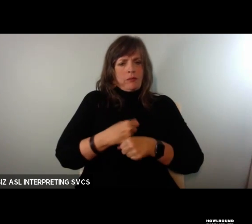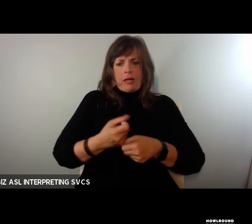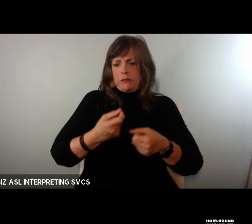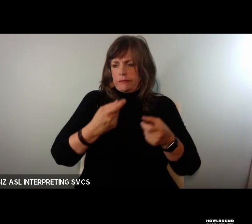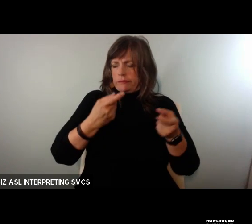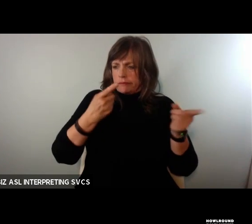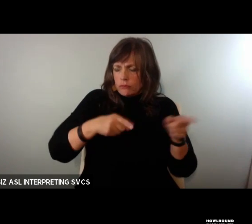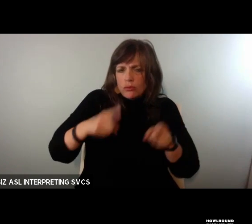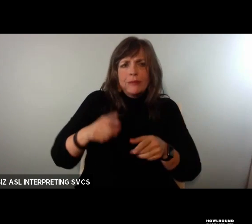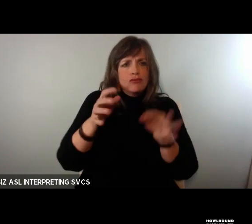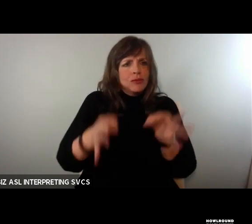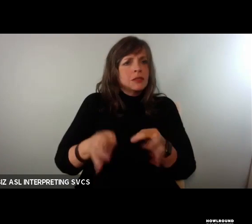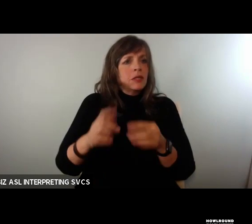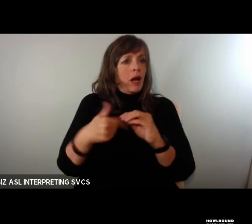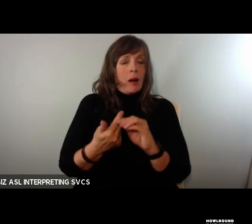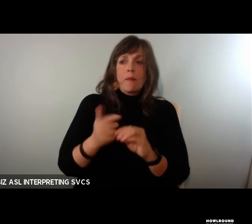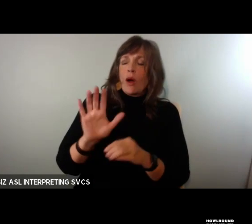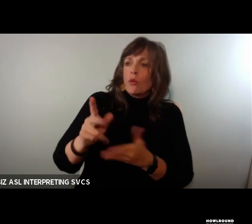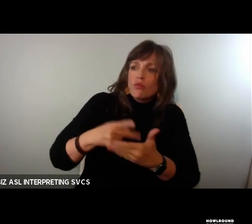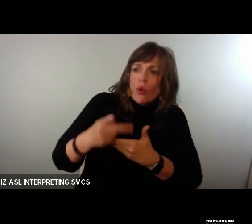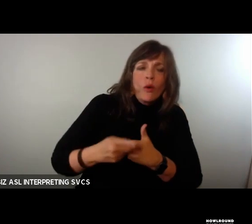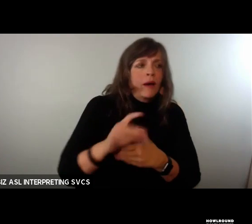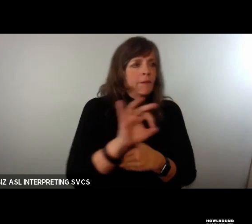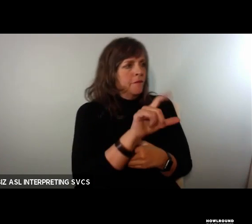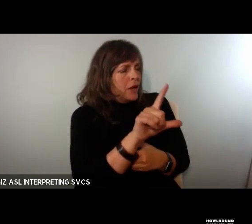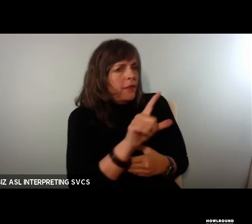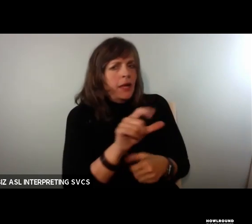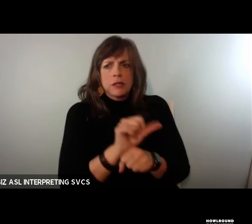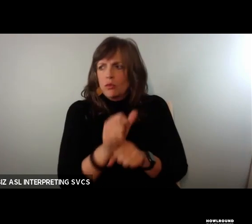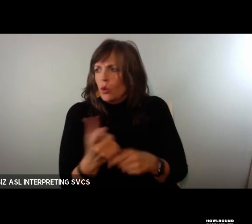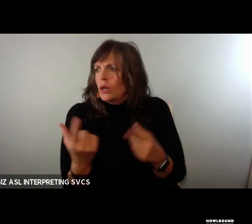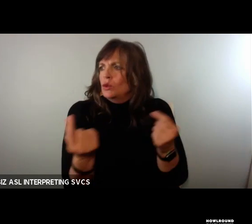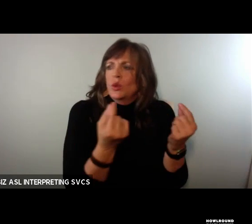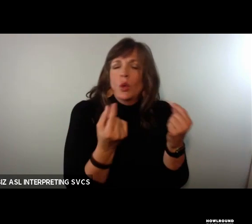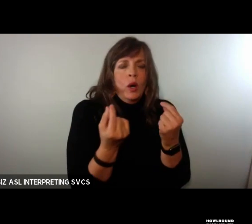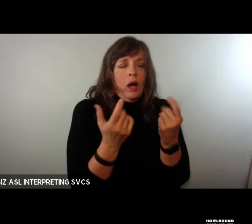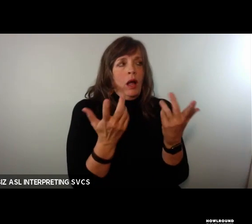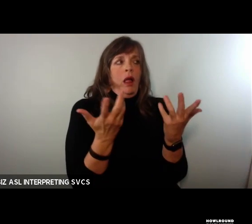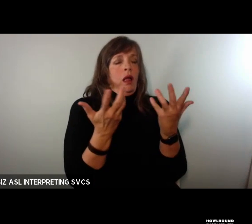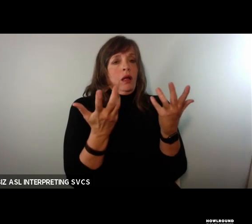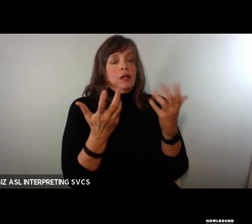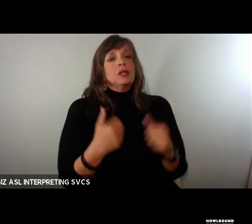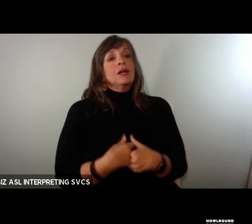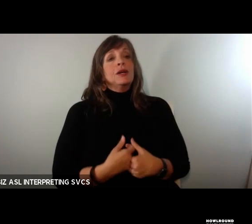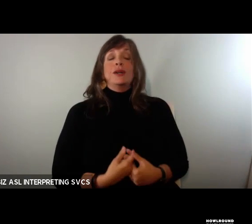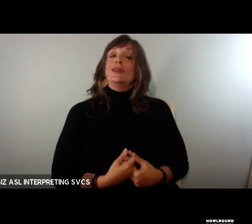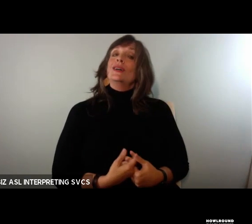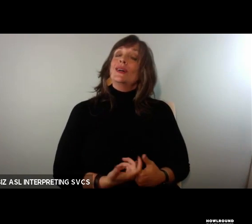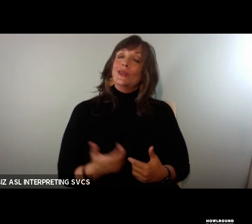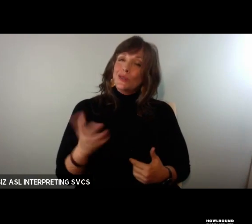about their programming and what needs to happen. So that being said, how does this affect arts,